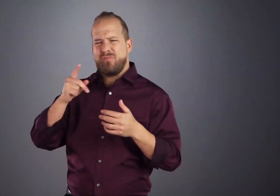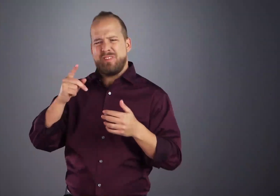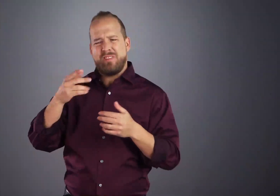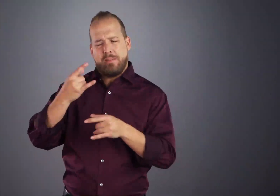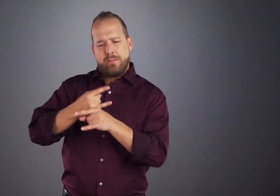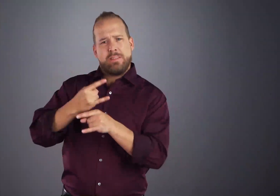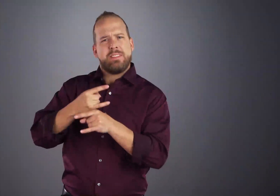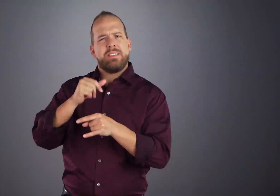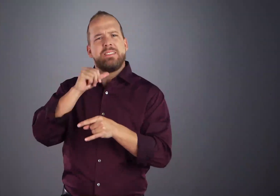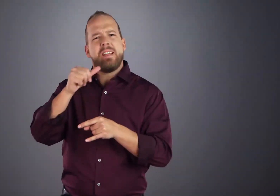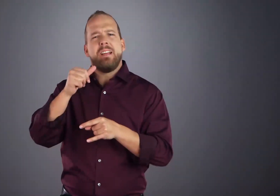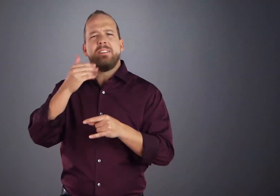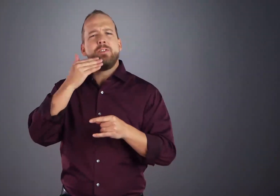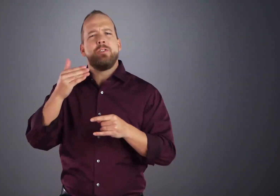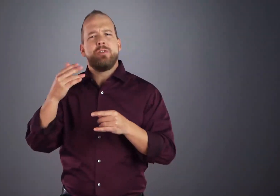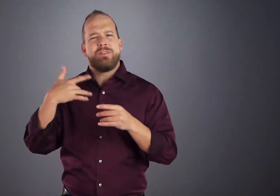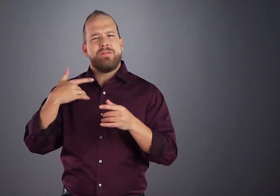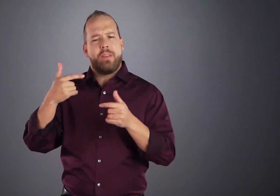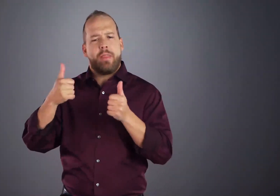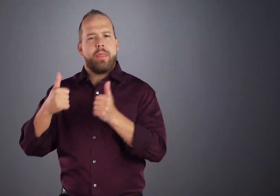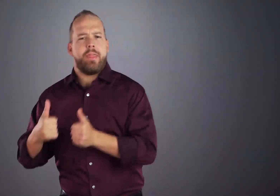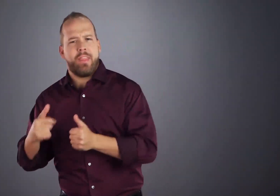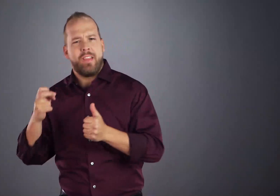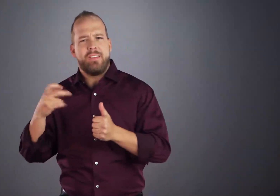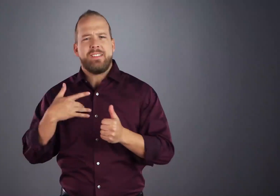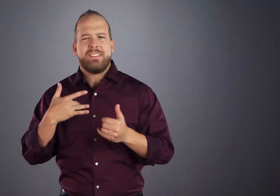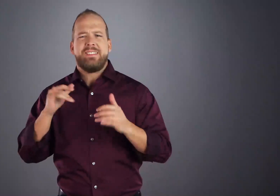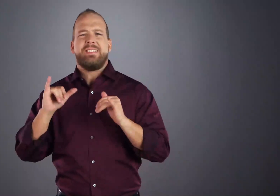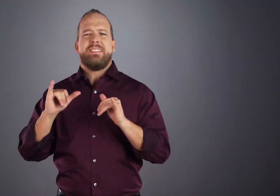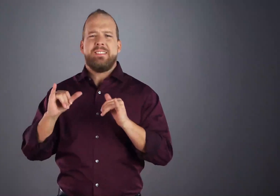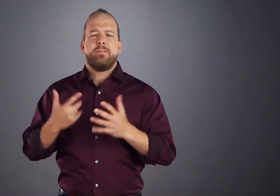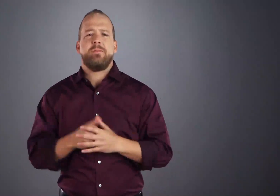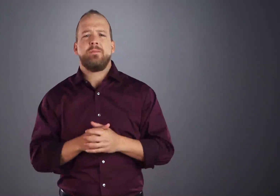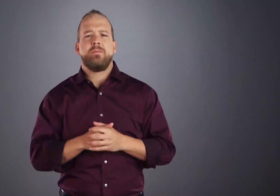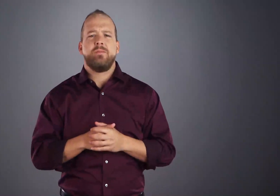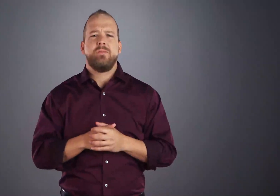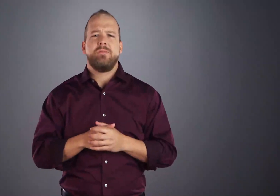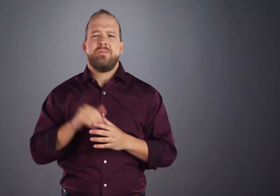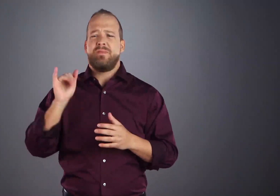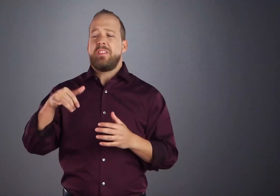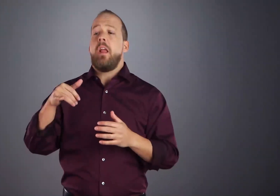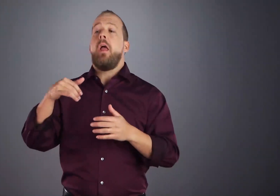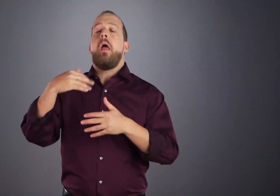The inviting maelstrom of Wall Street had me in its grip.